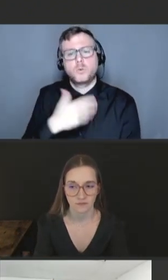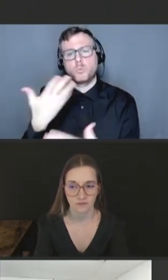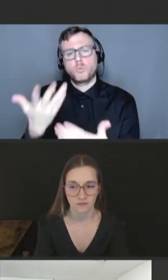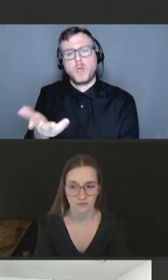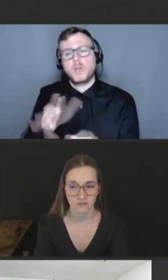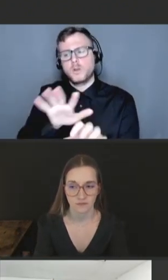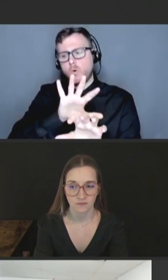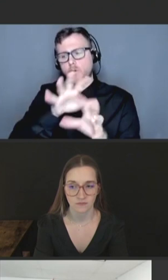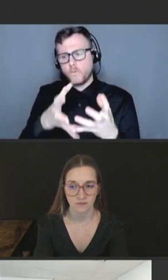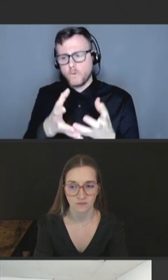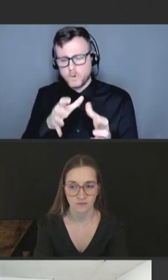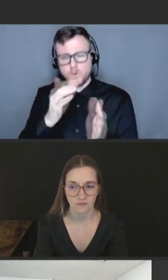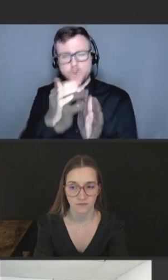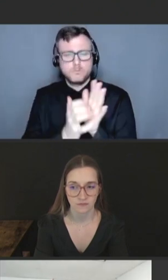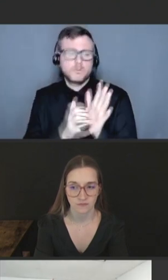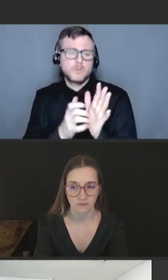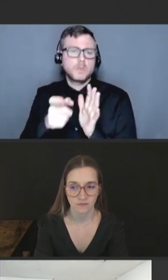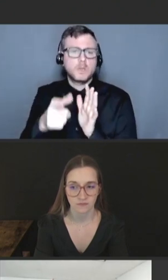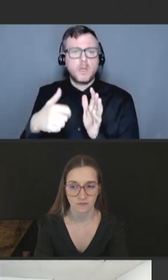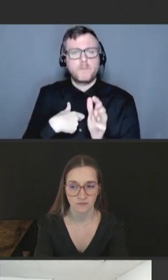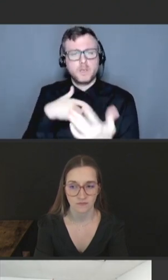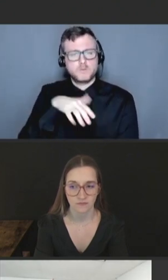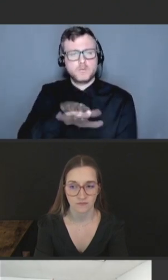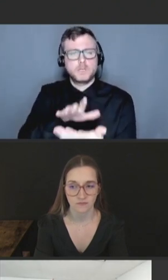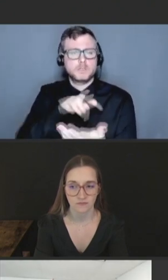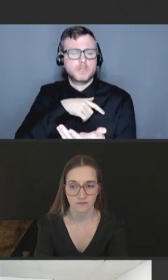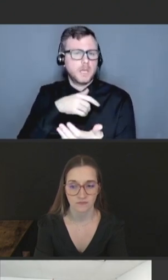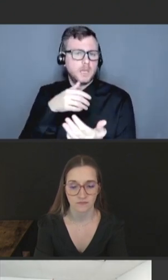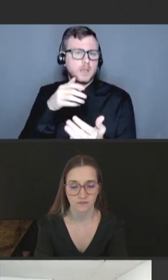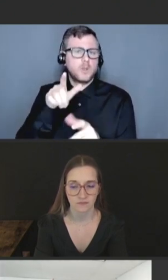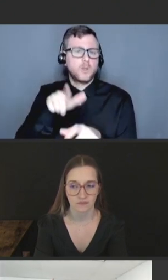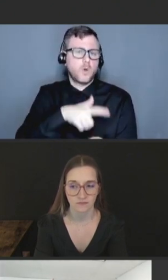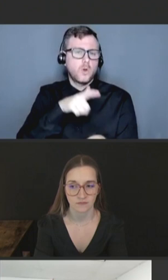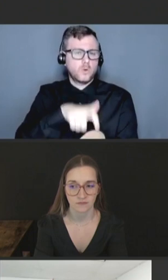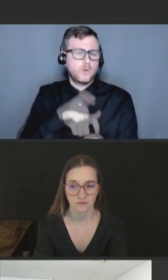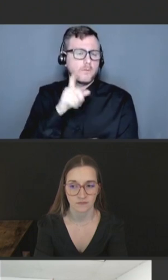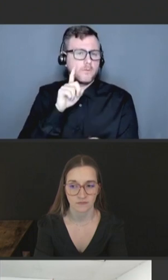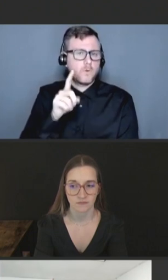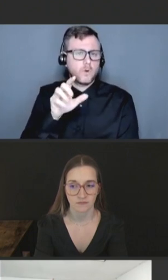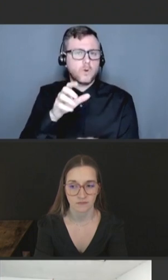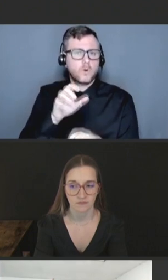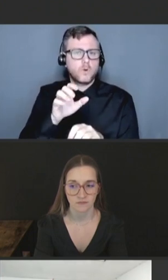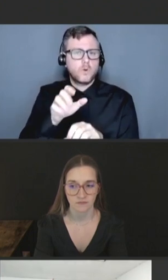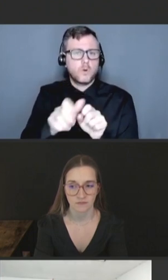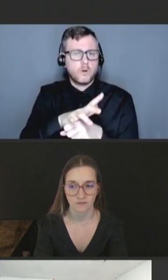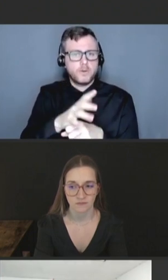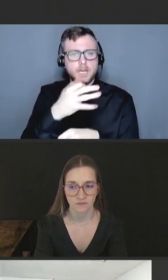the federal efforts to address the longer term impacts of COVID-19. Dr. Al-Aly is the chief